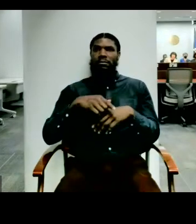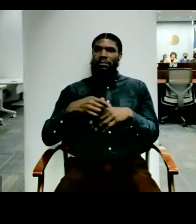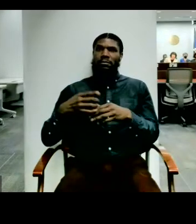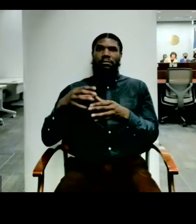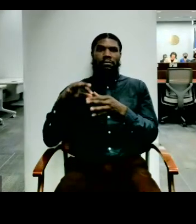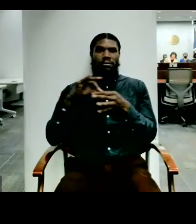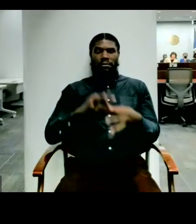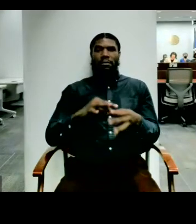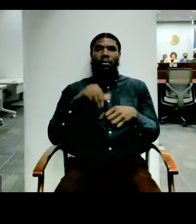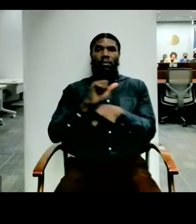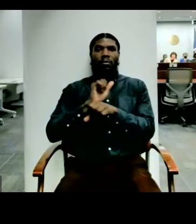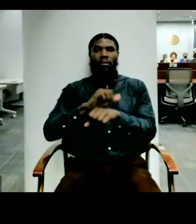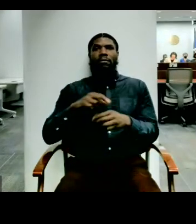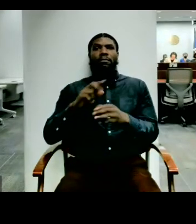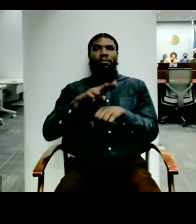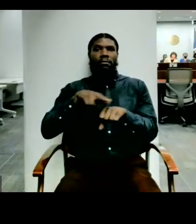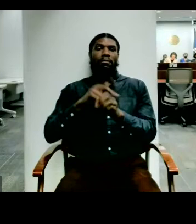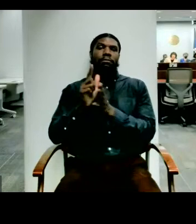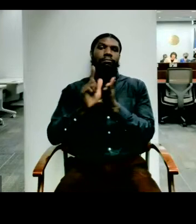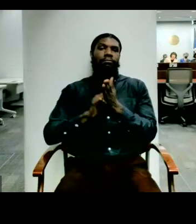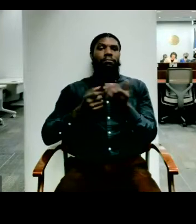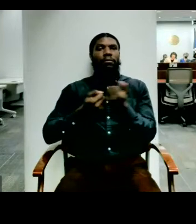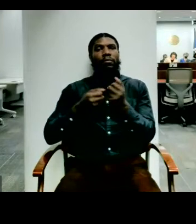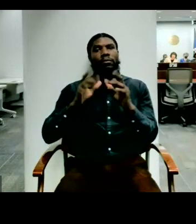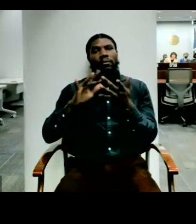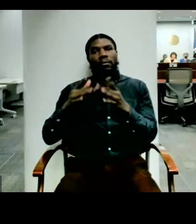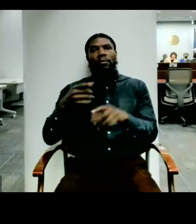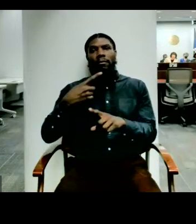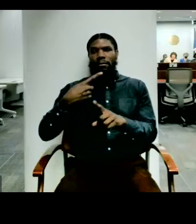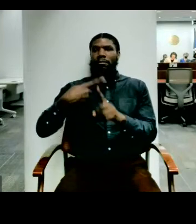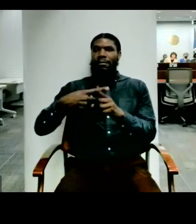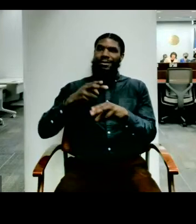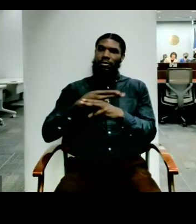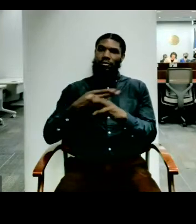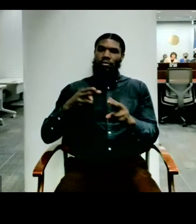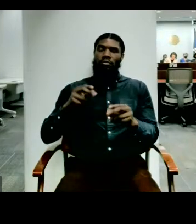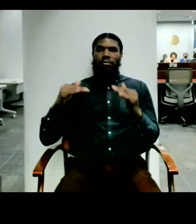advocacy work but Temp Justice and the number of community based worker